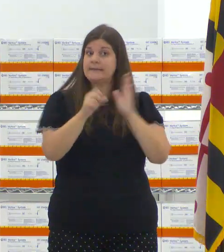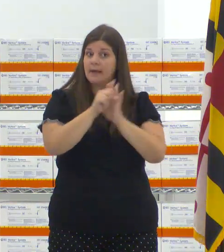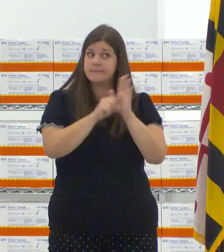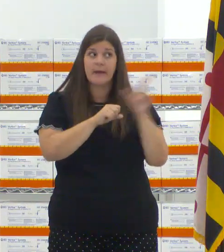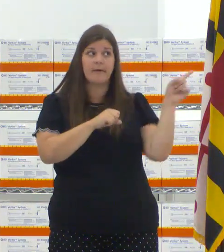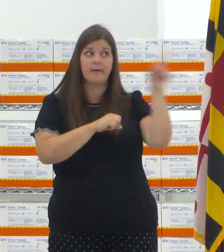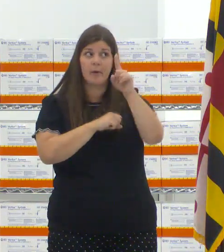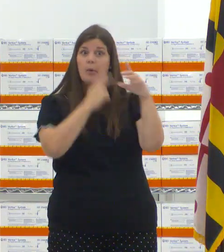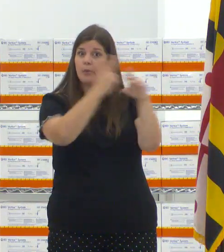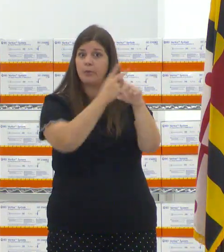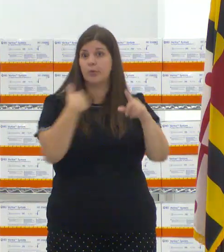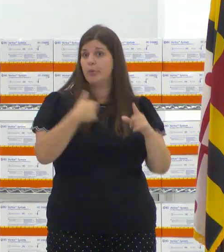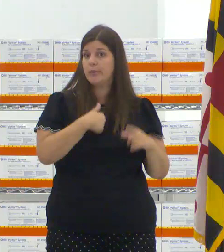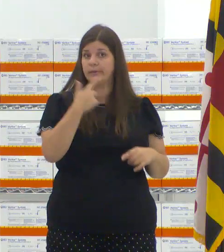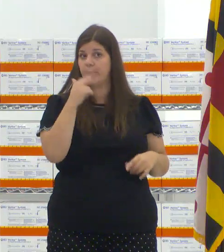generation of these rapid